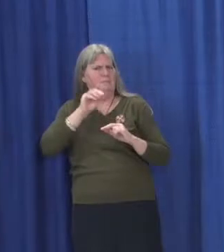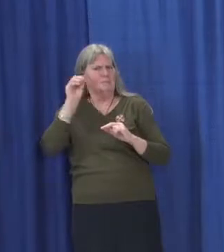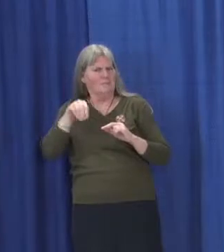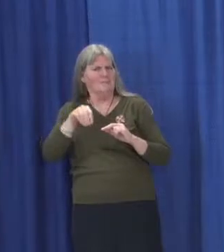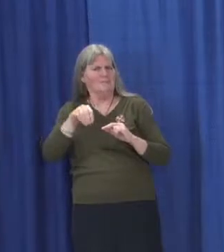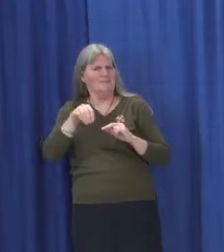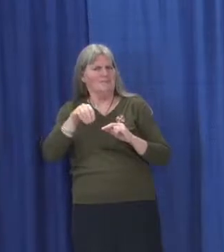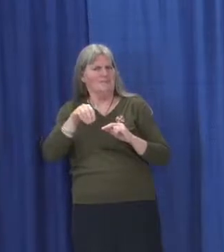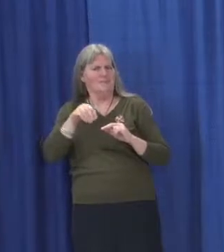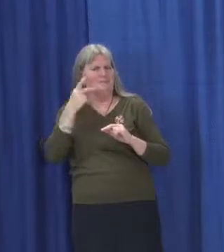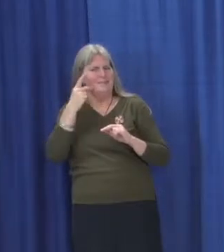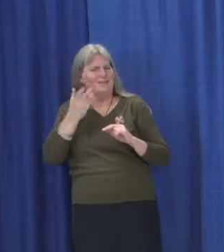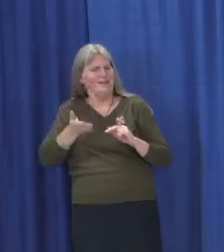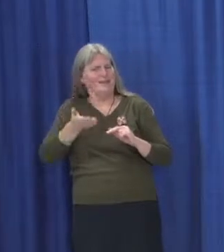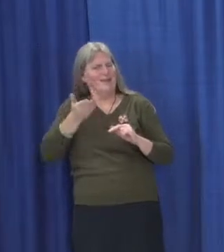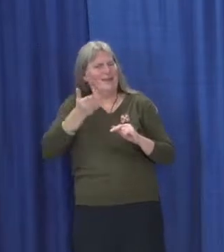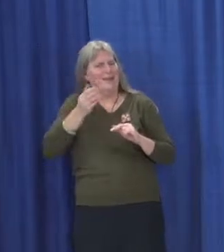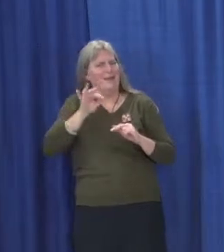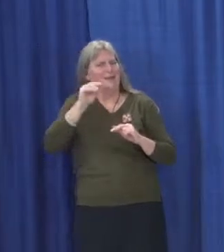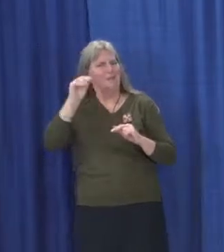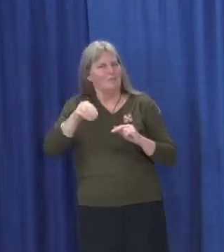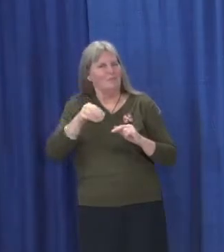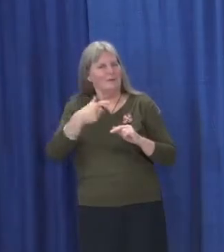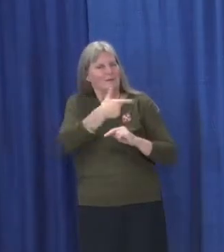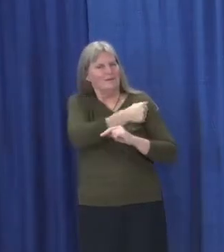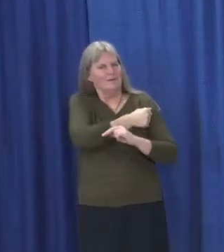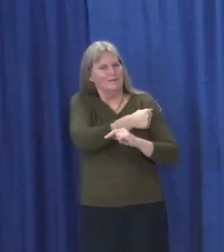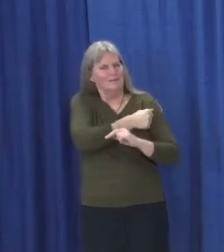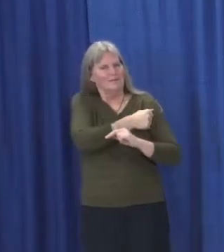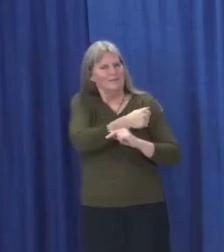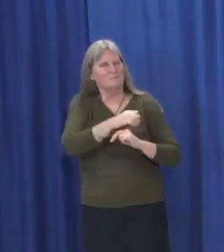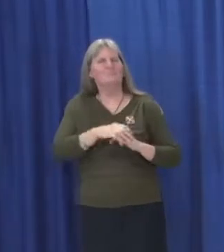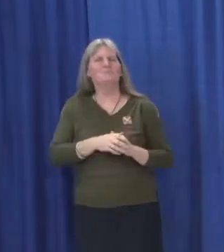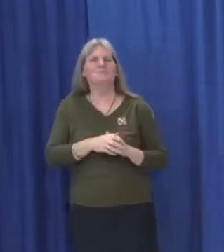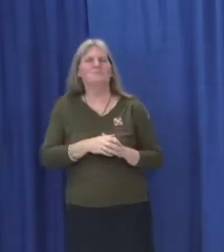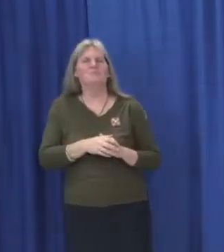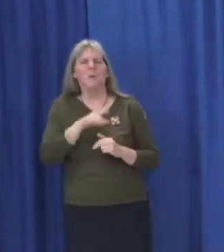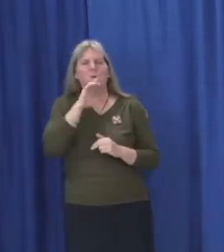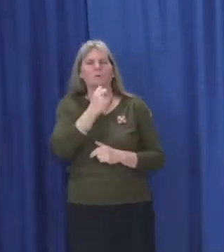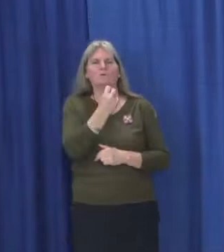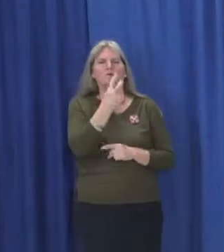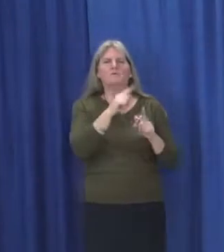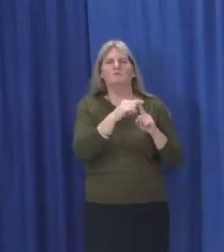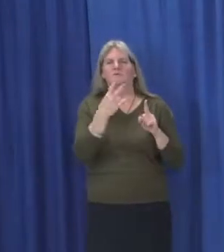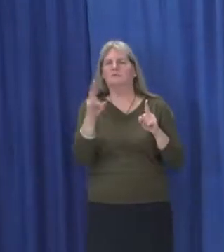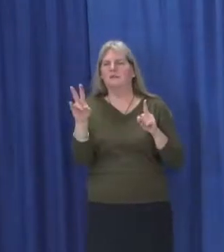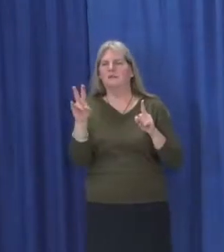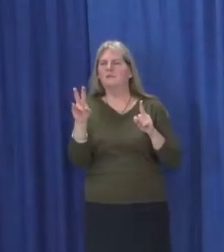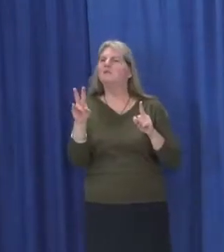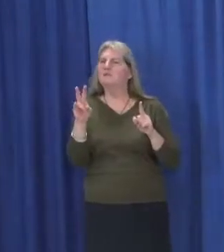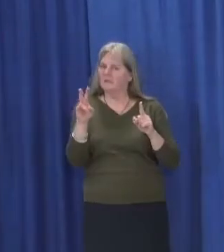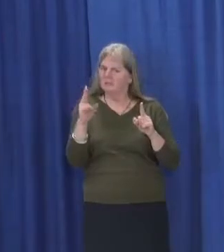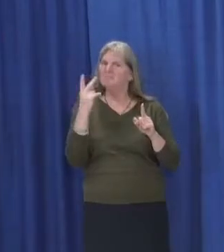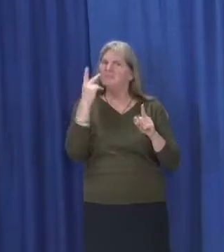86 percent. See if we can reach 90 percent. Ghost 12 to 17 have increase